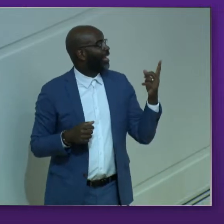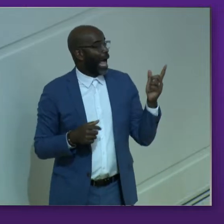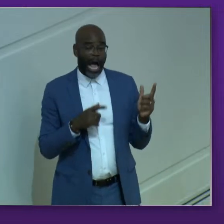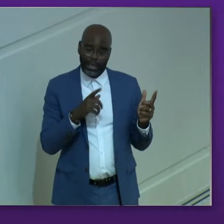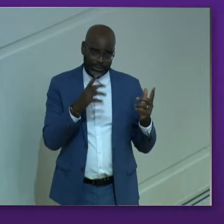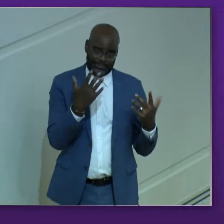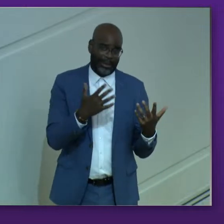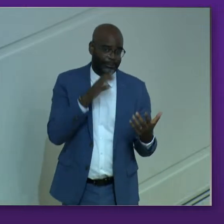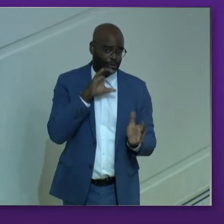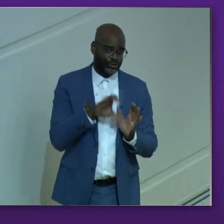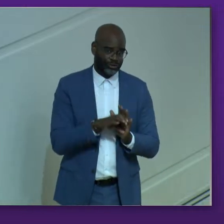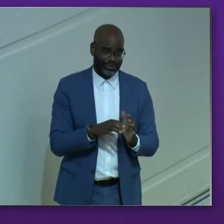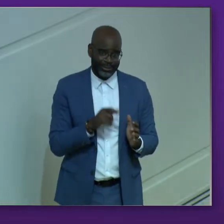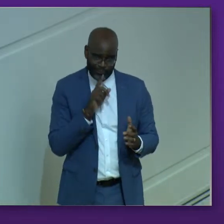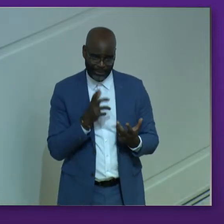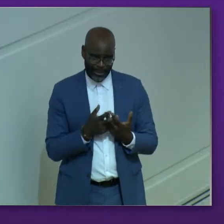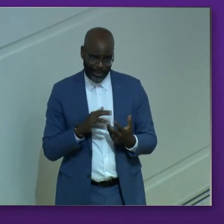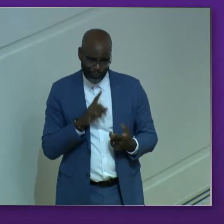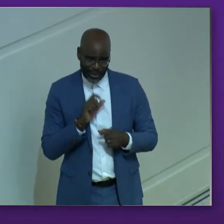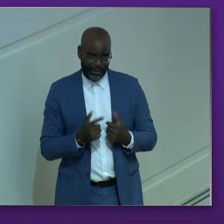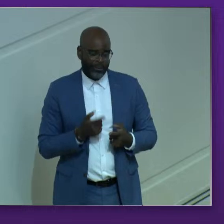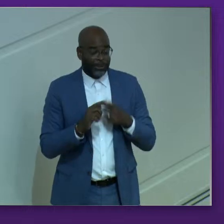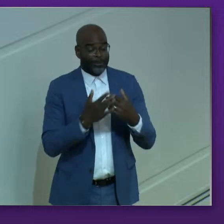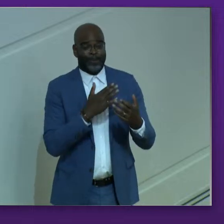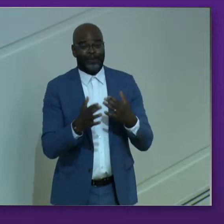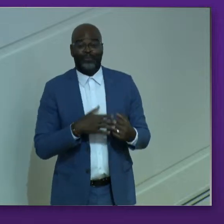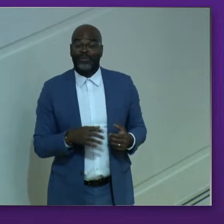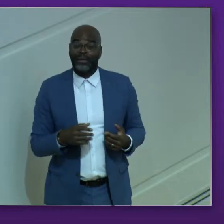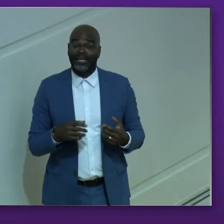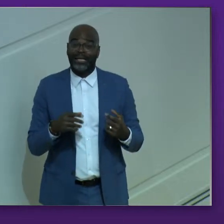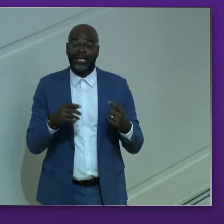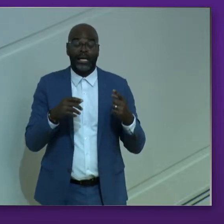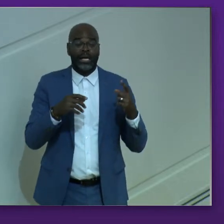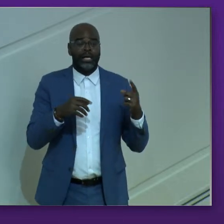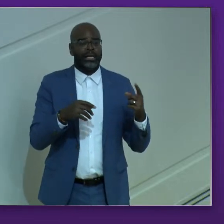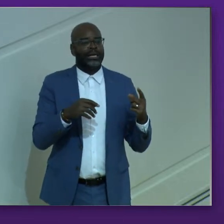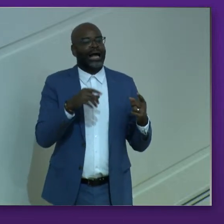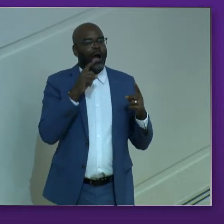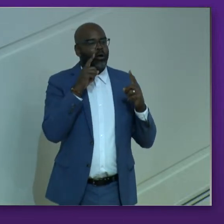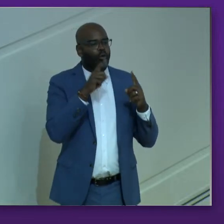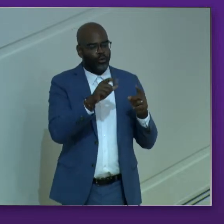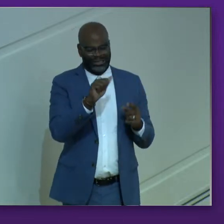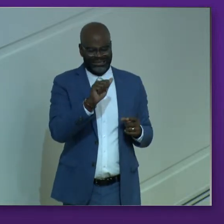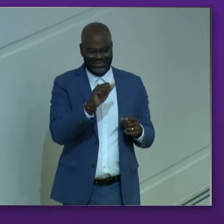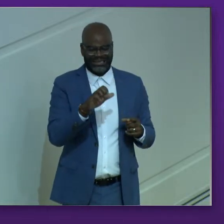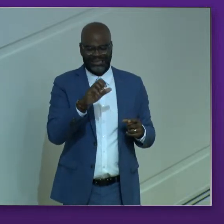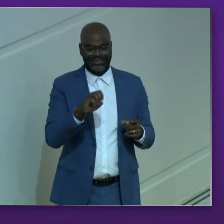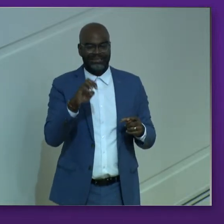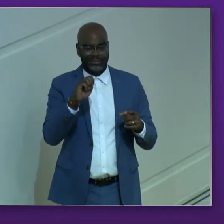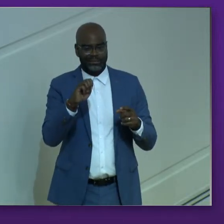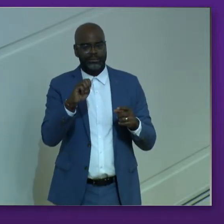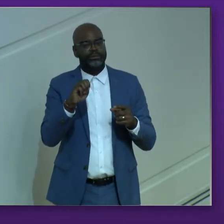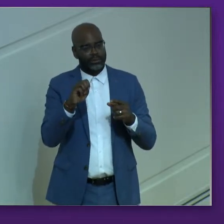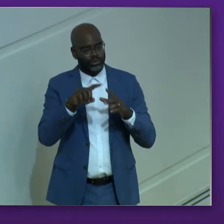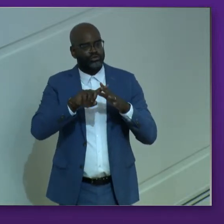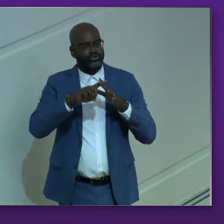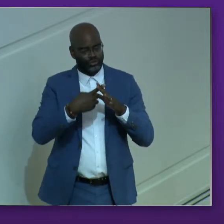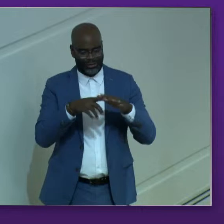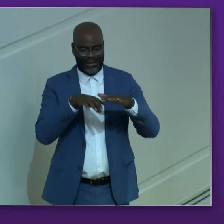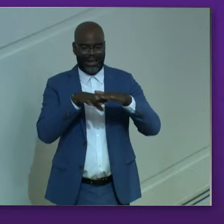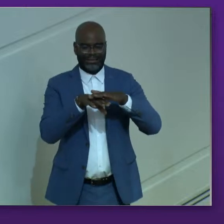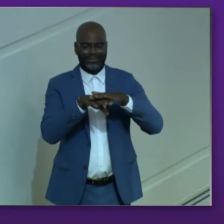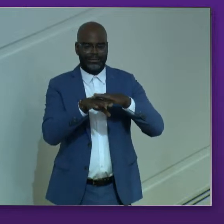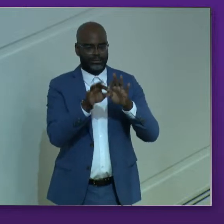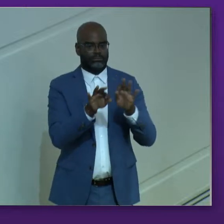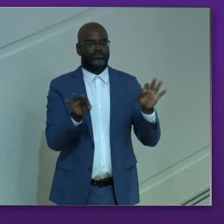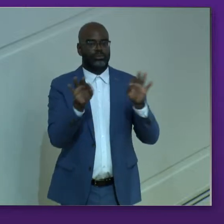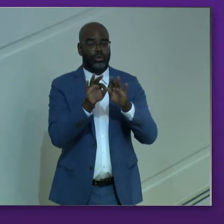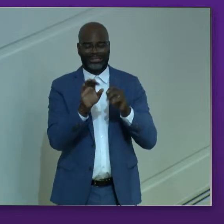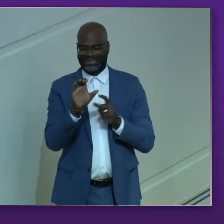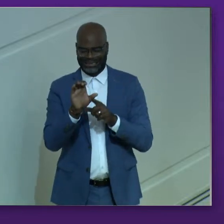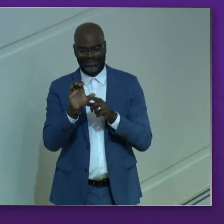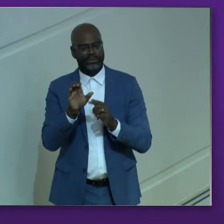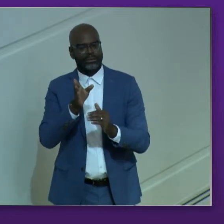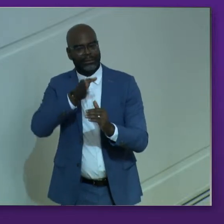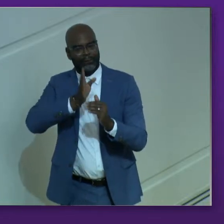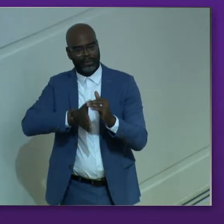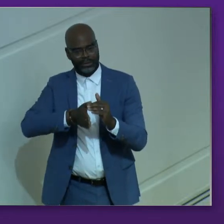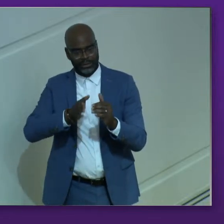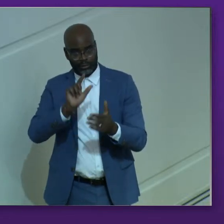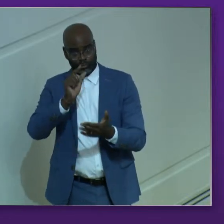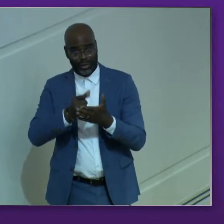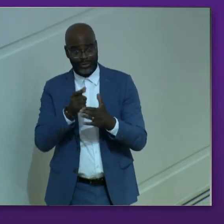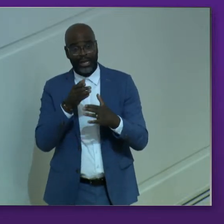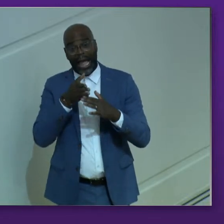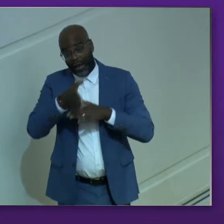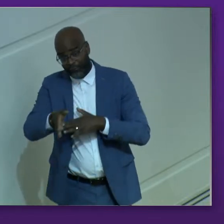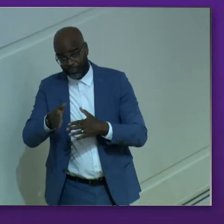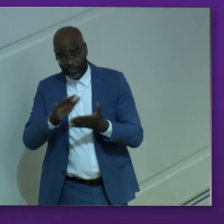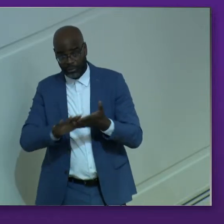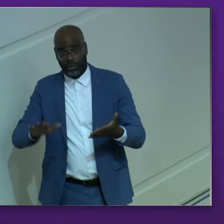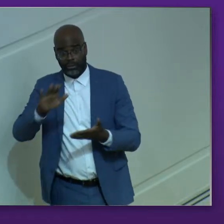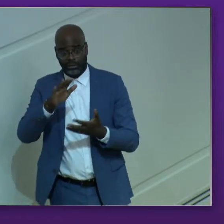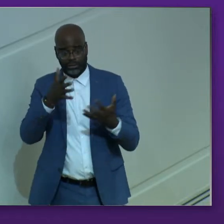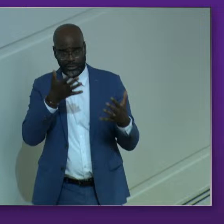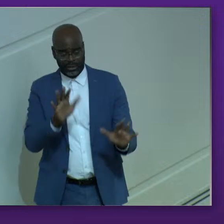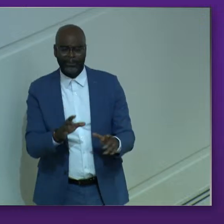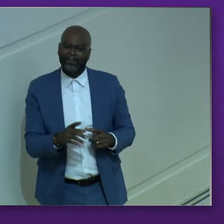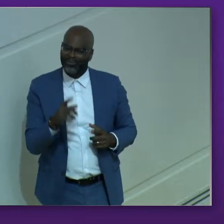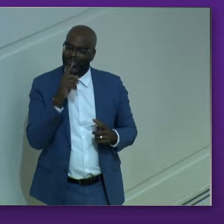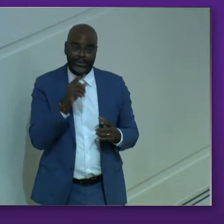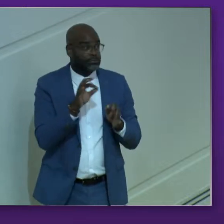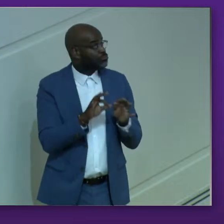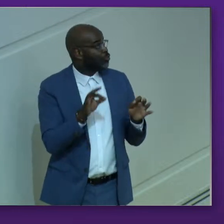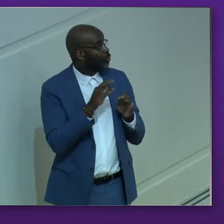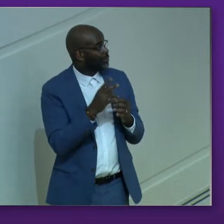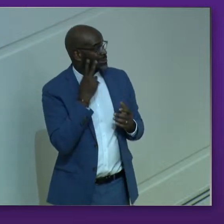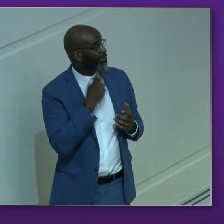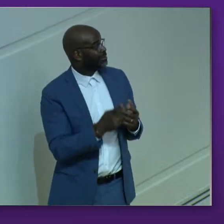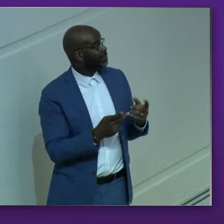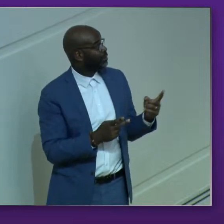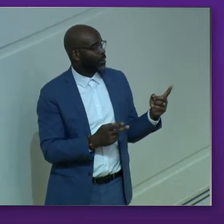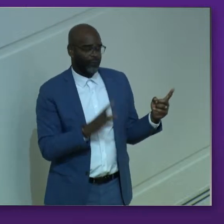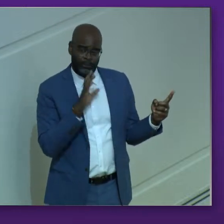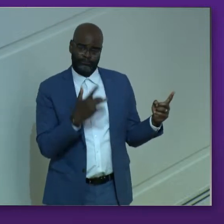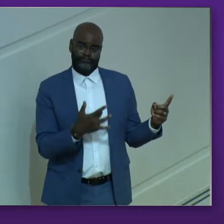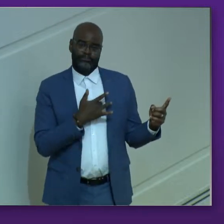JUST HOW IT COMES OUT.